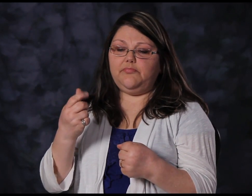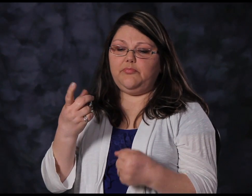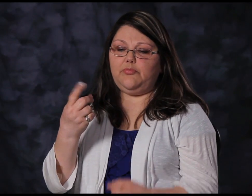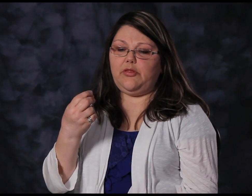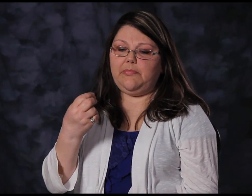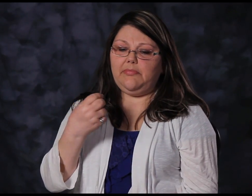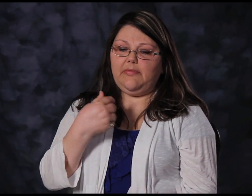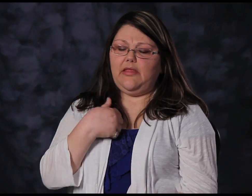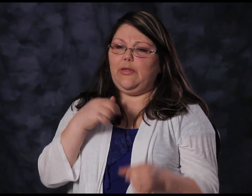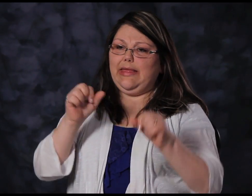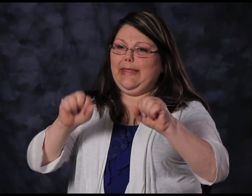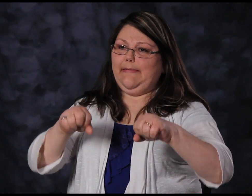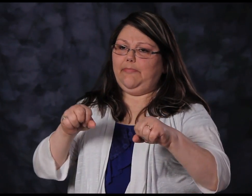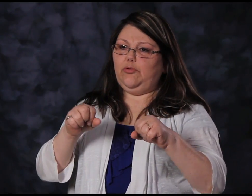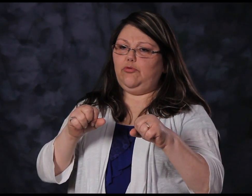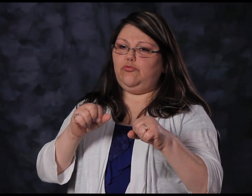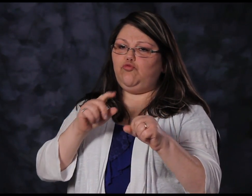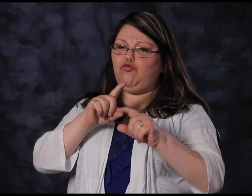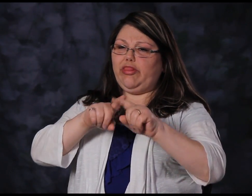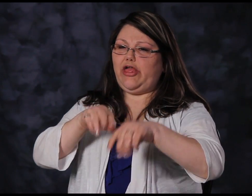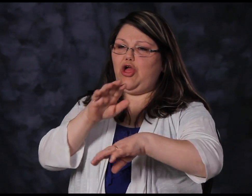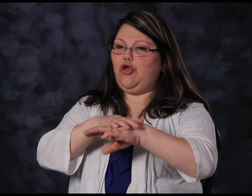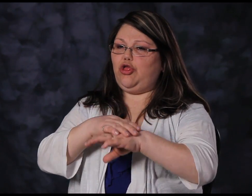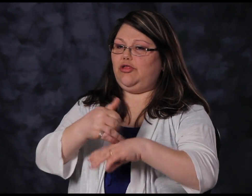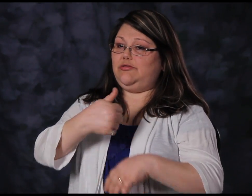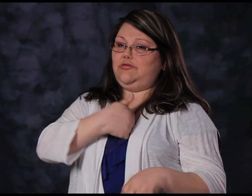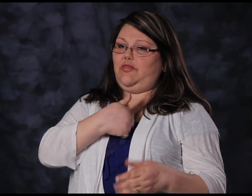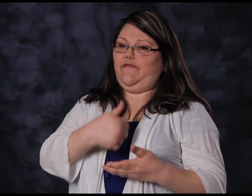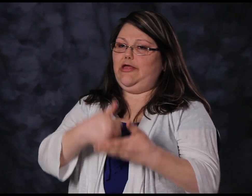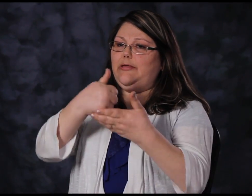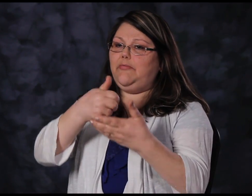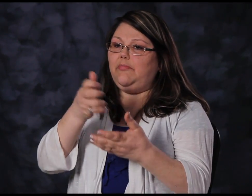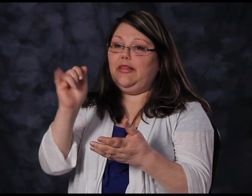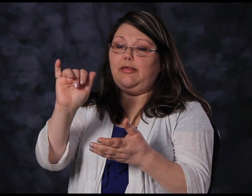One of my strengths is being able to support myself in my recovery.